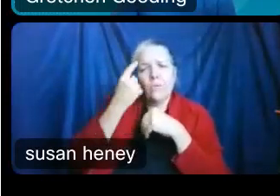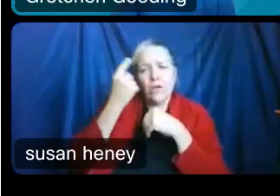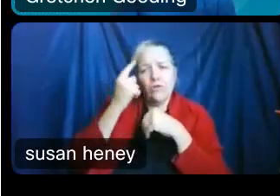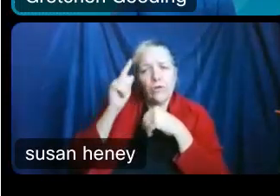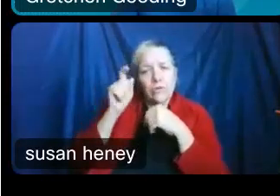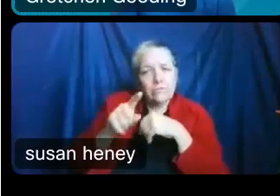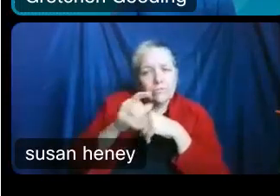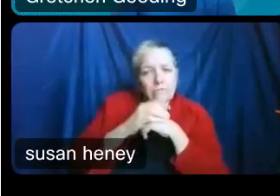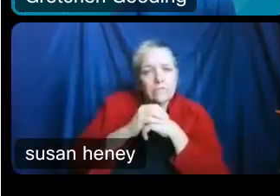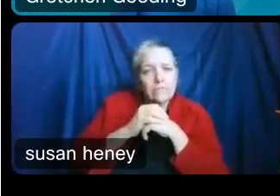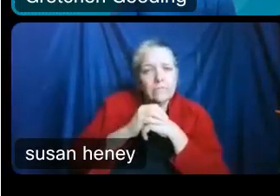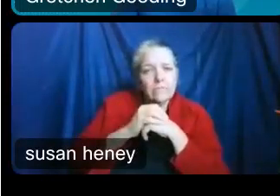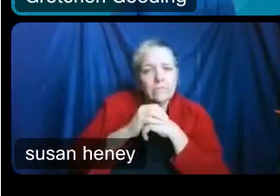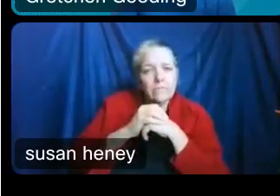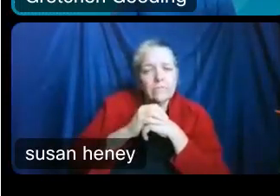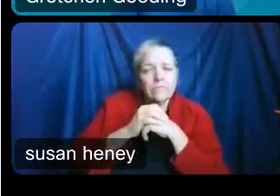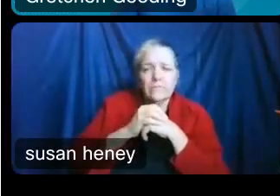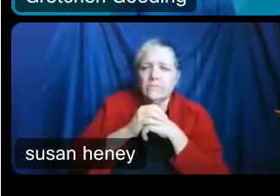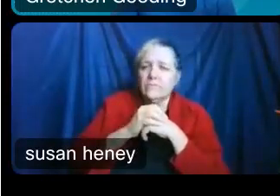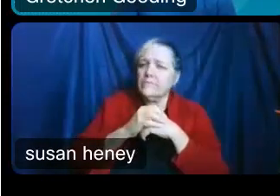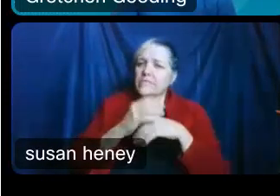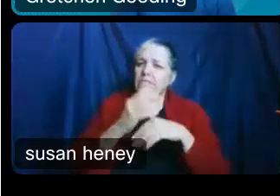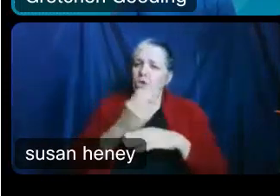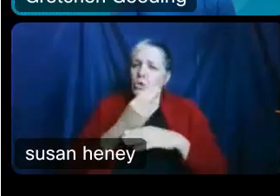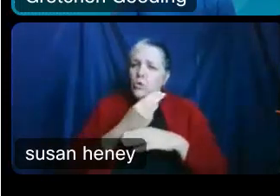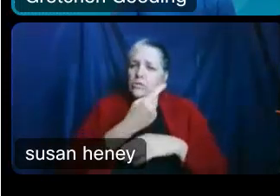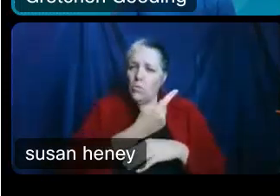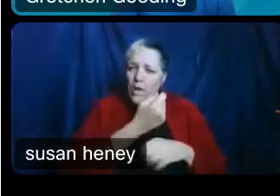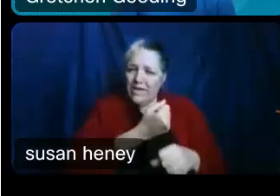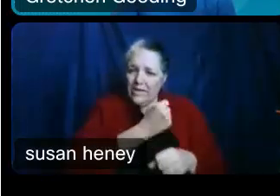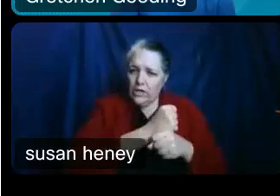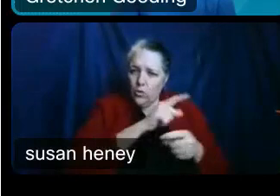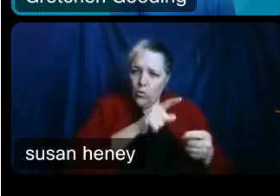should I be using 5-year estimates instead of one-year estimates? You'll want to use